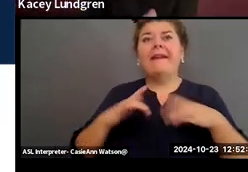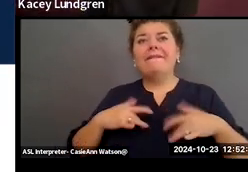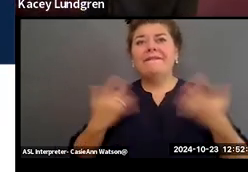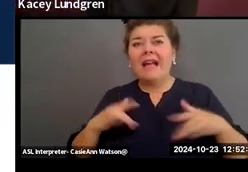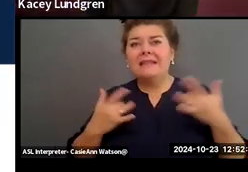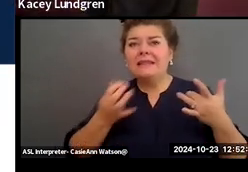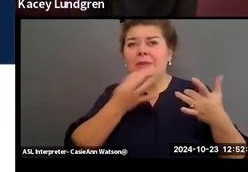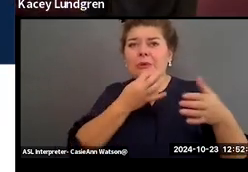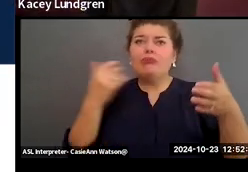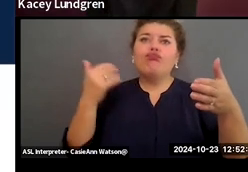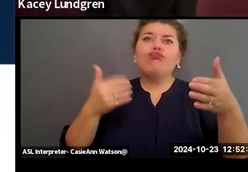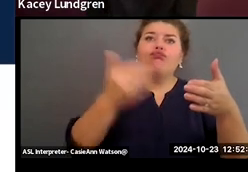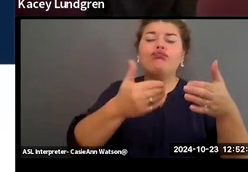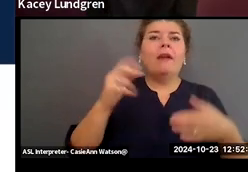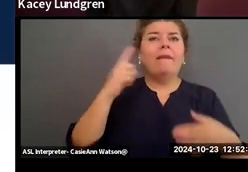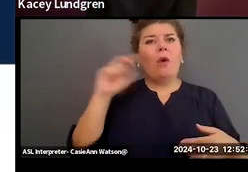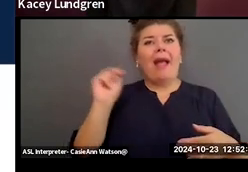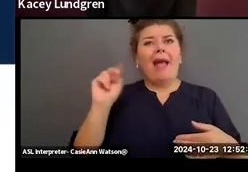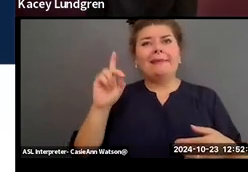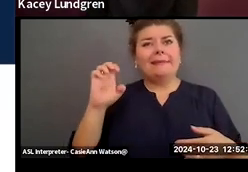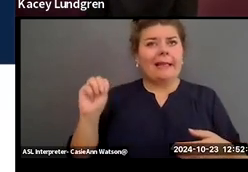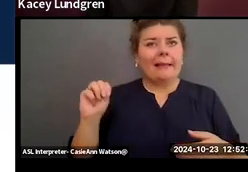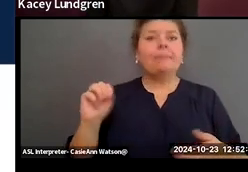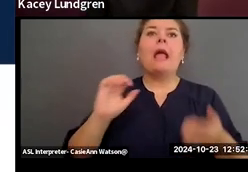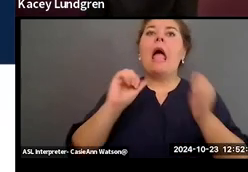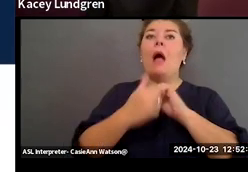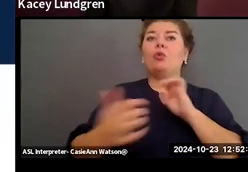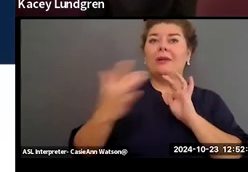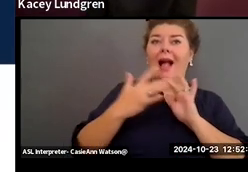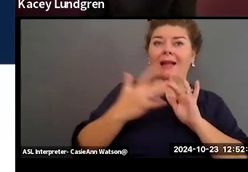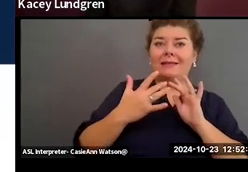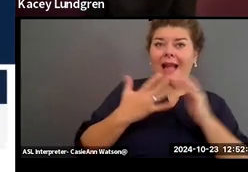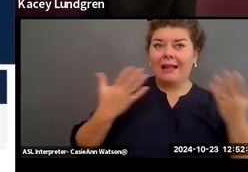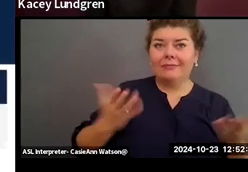our remaining NDEAM events, and how to get in touch with us